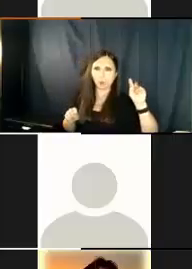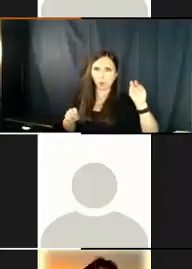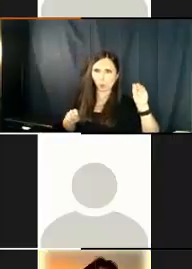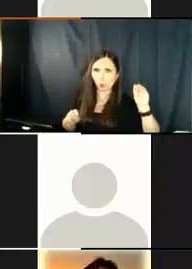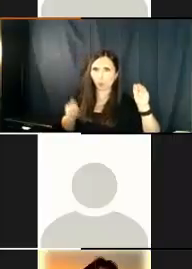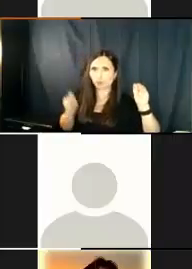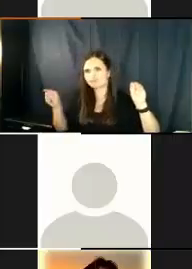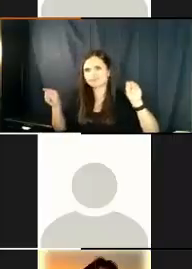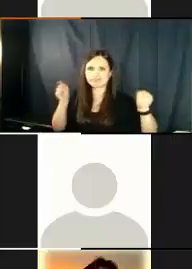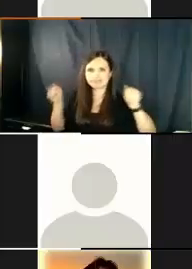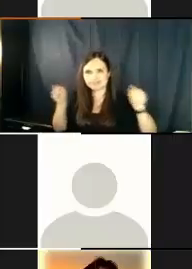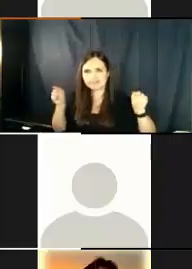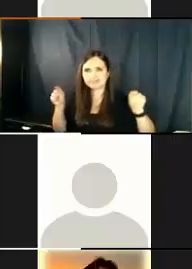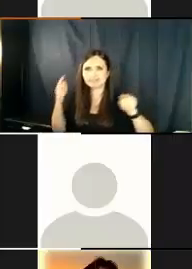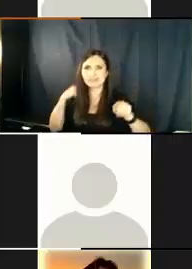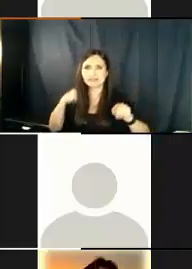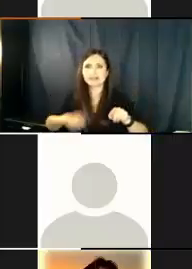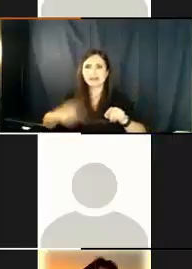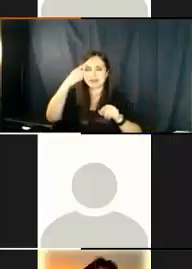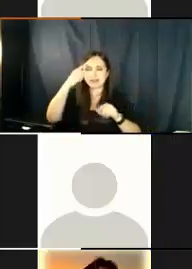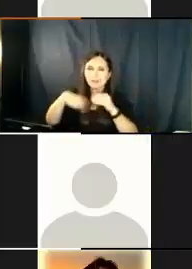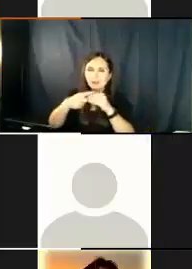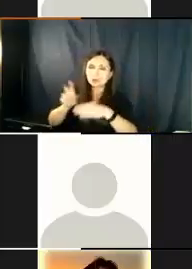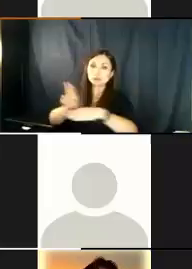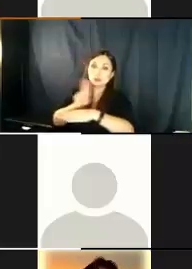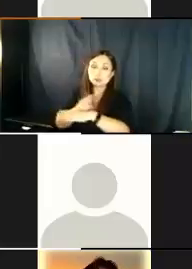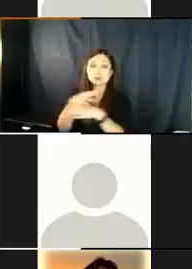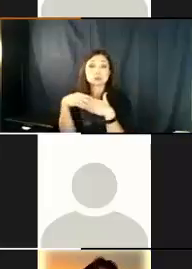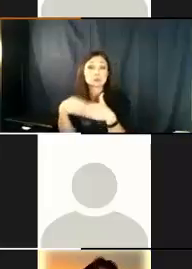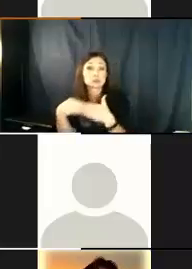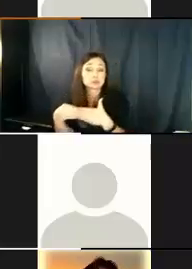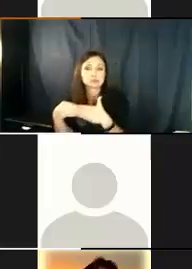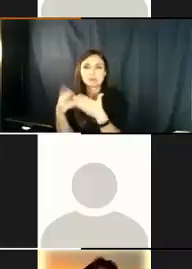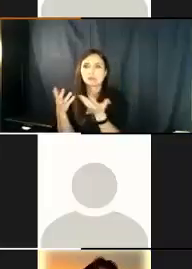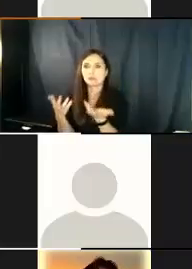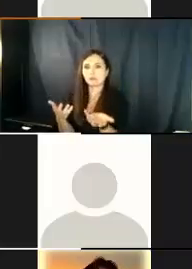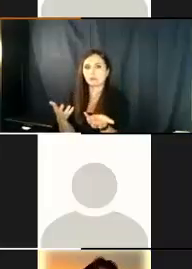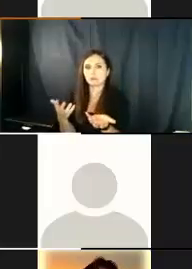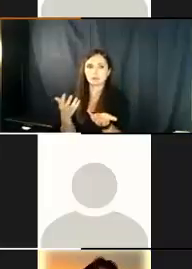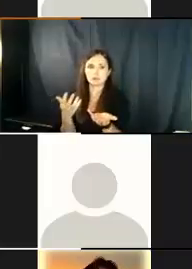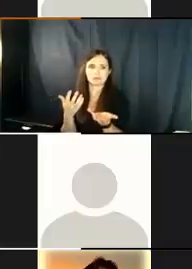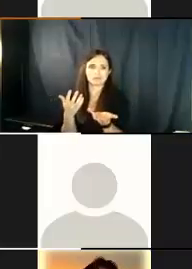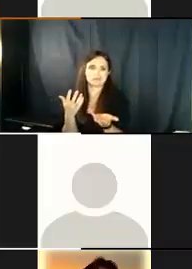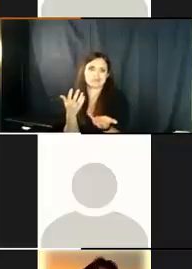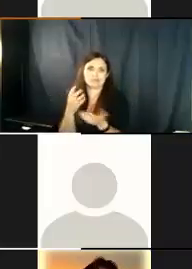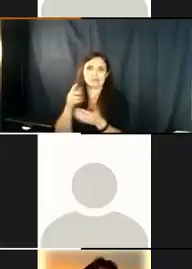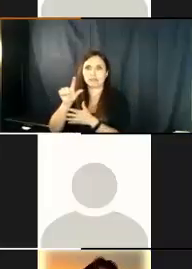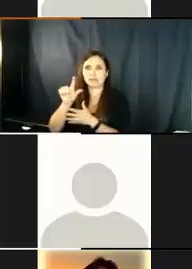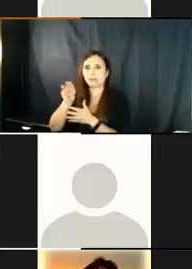And you also have to think about user friendliness for students, so does your LMS need every Bell and whistle?